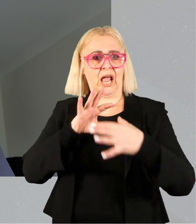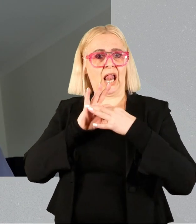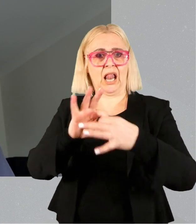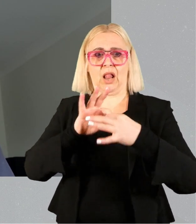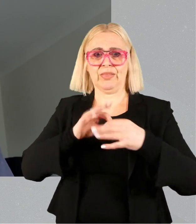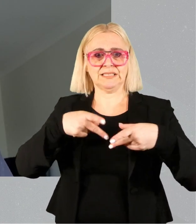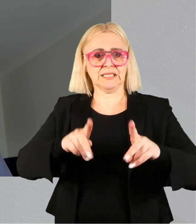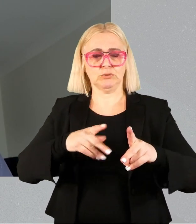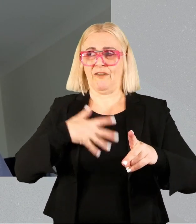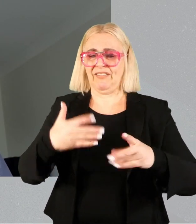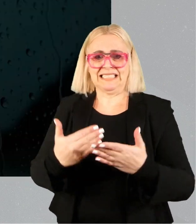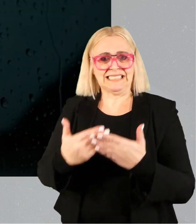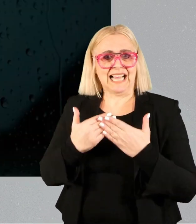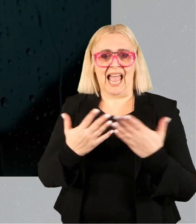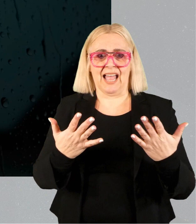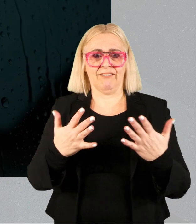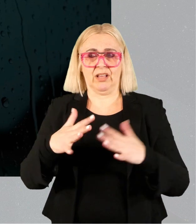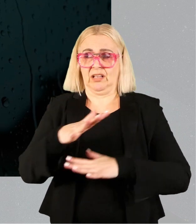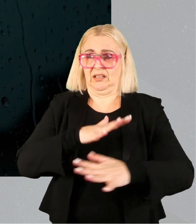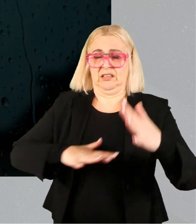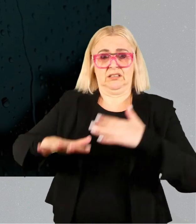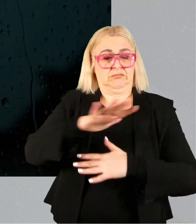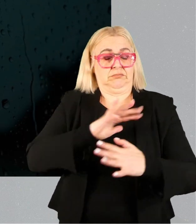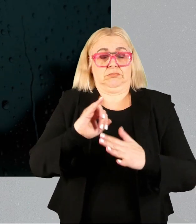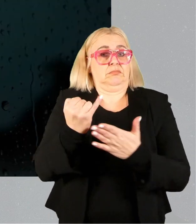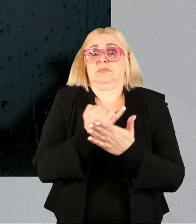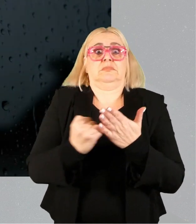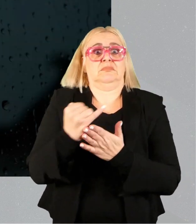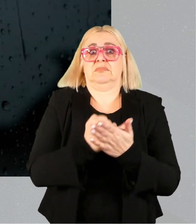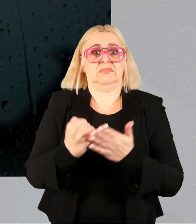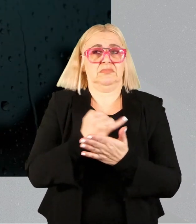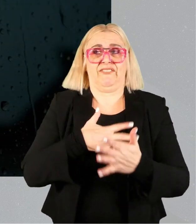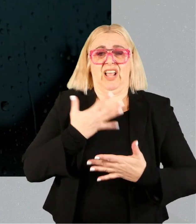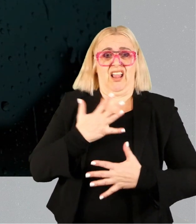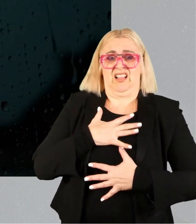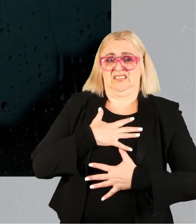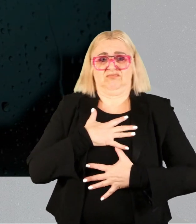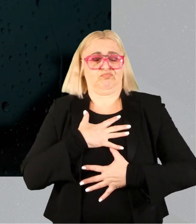a system that they don't feel safe with. The state of things is quite alarming.